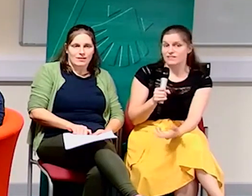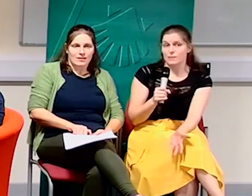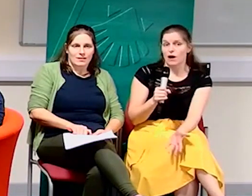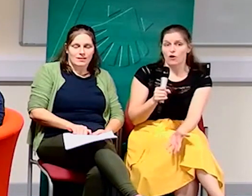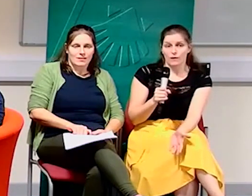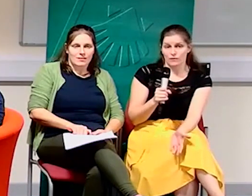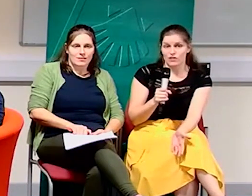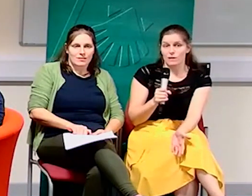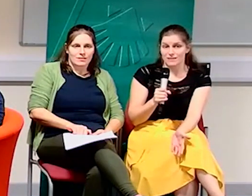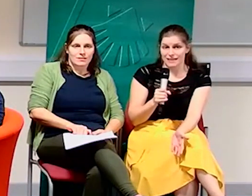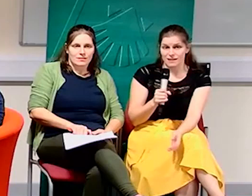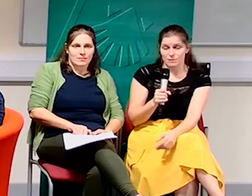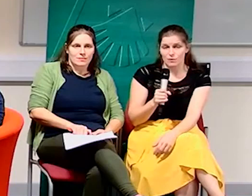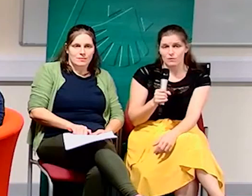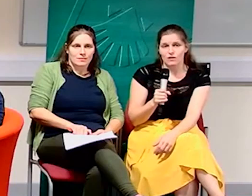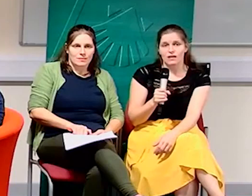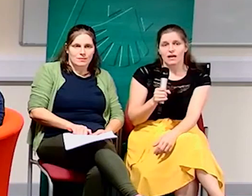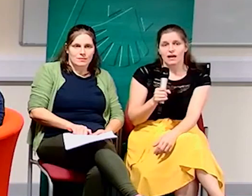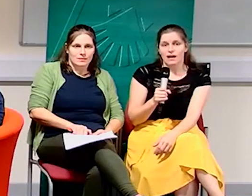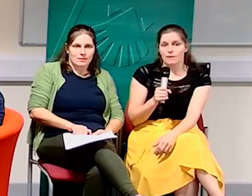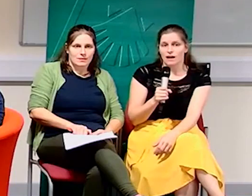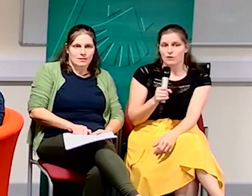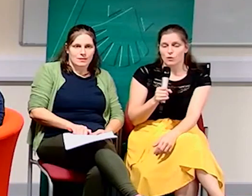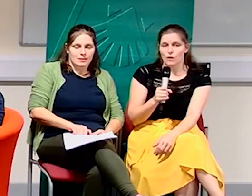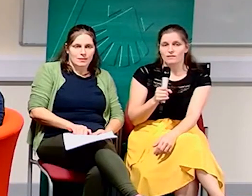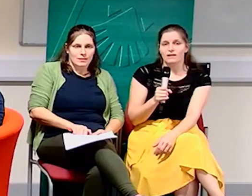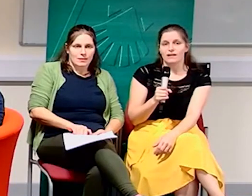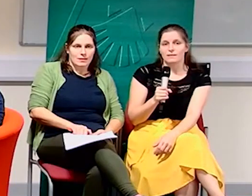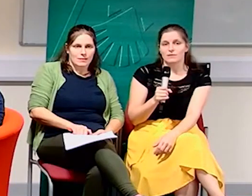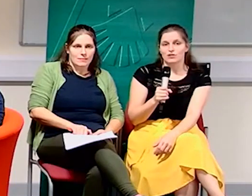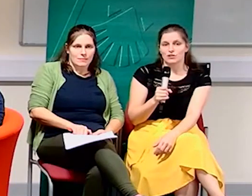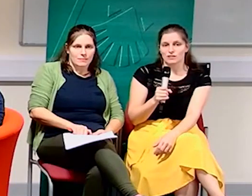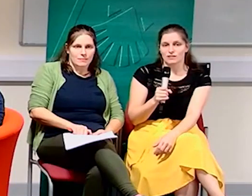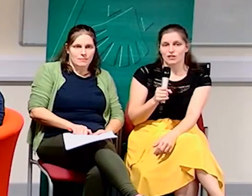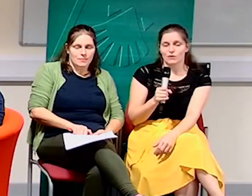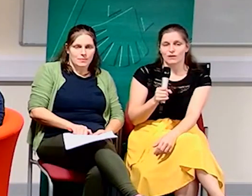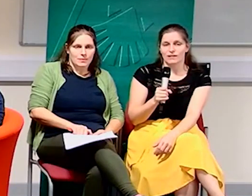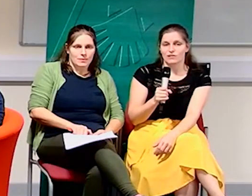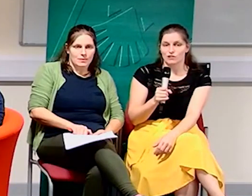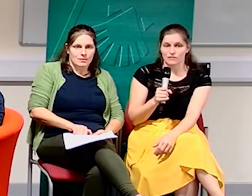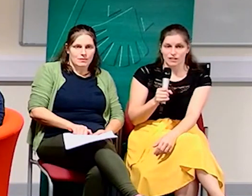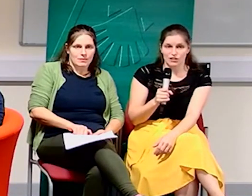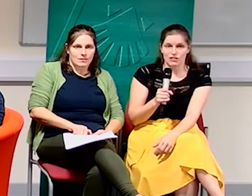about halfway through the term to get that support um I've got one um student who is neurodivergent